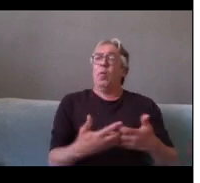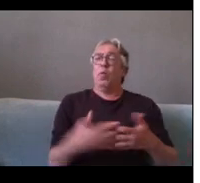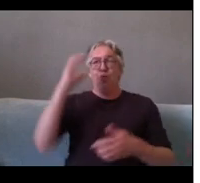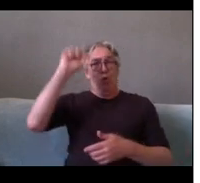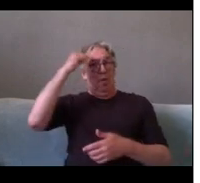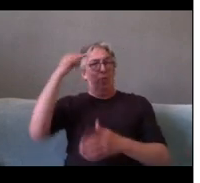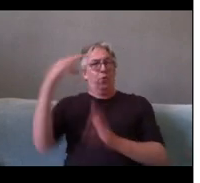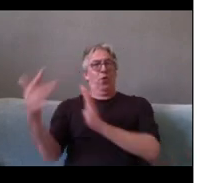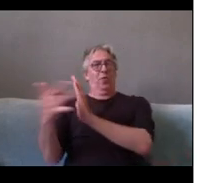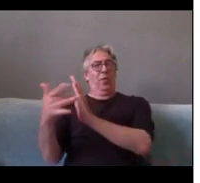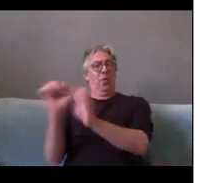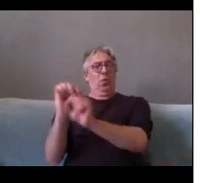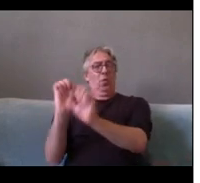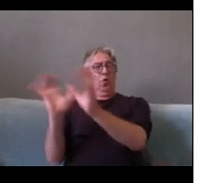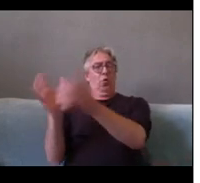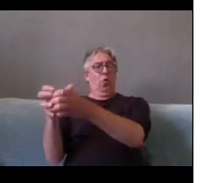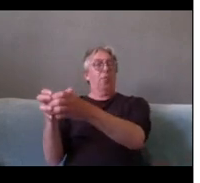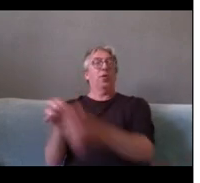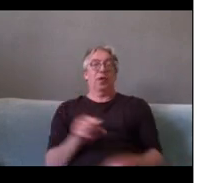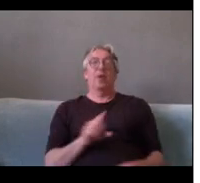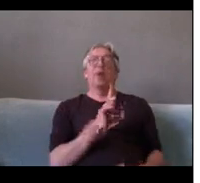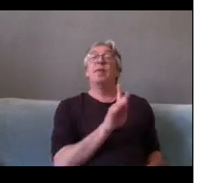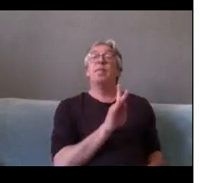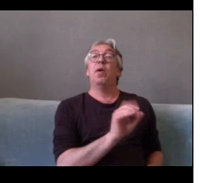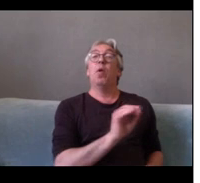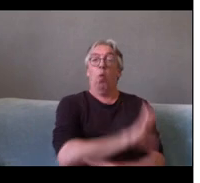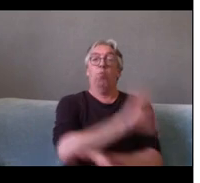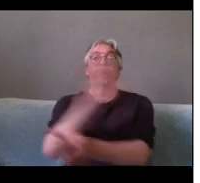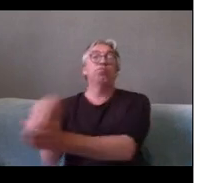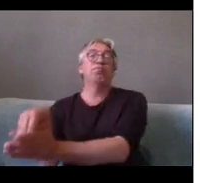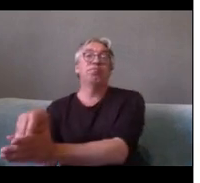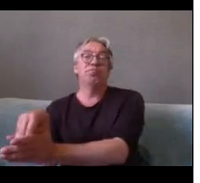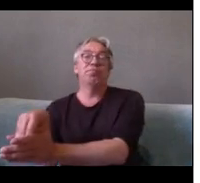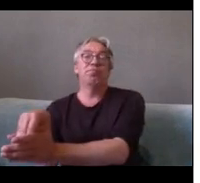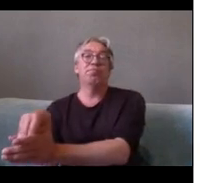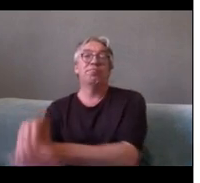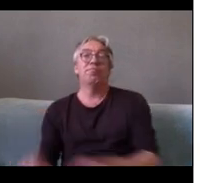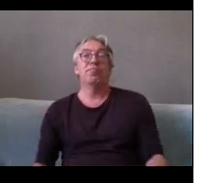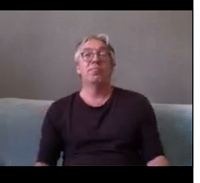Those were the key points I wanted to make as a point of introduction.